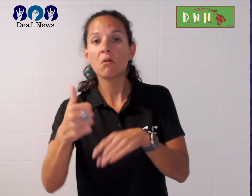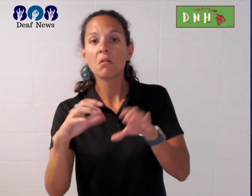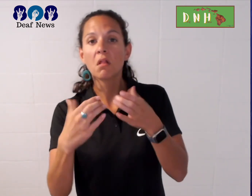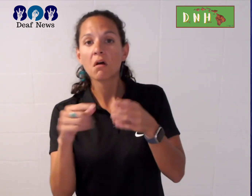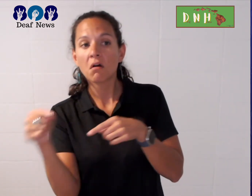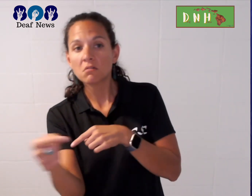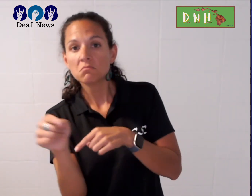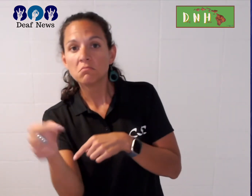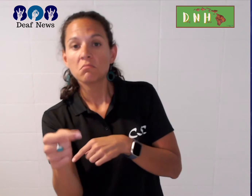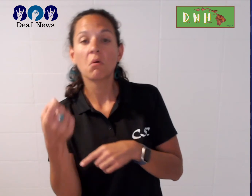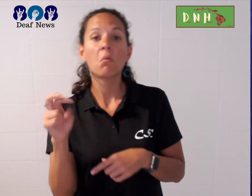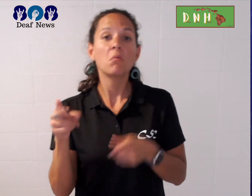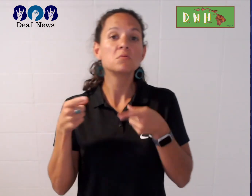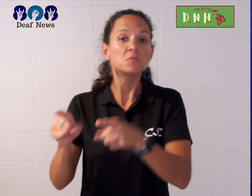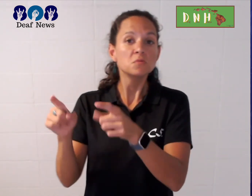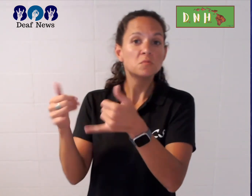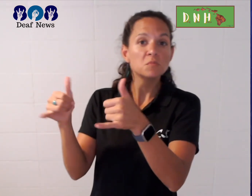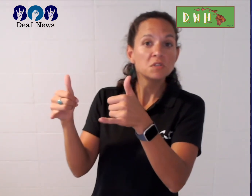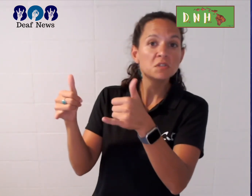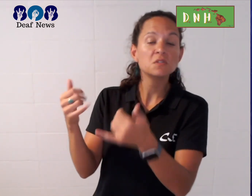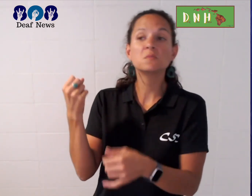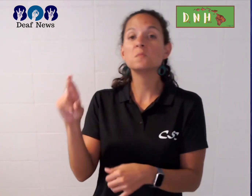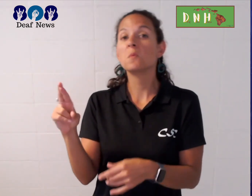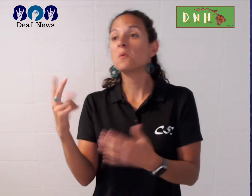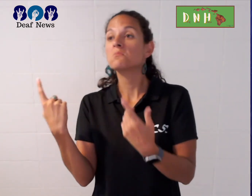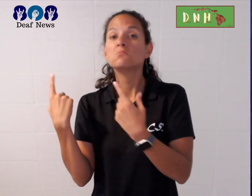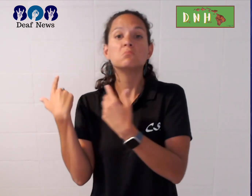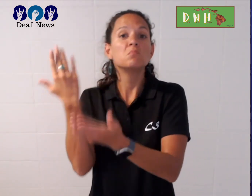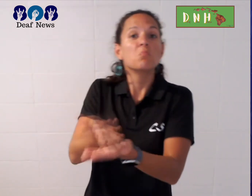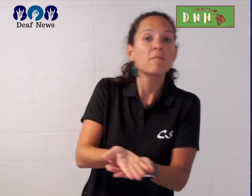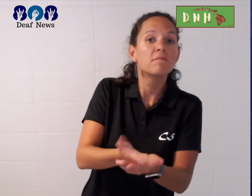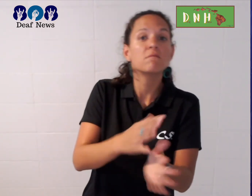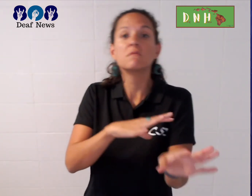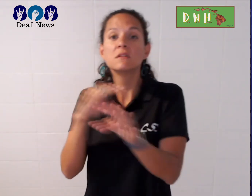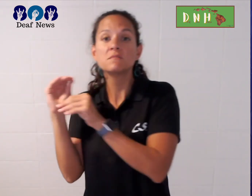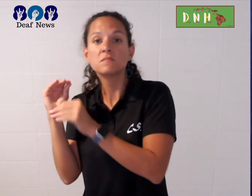This means that while you are outside walking in the halls, going to another class, or at